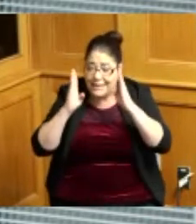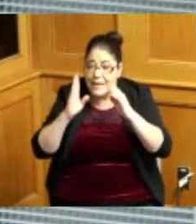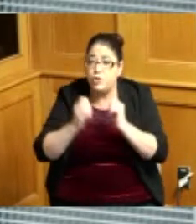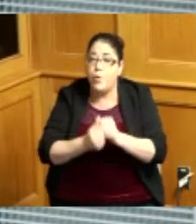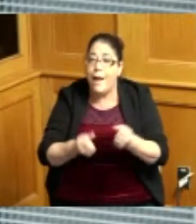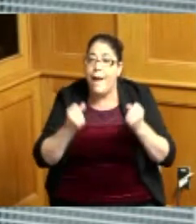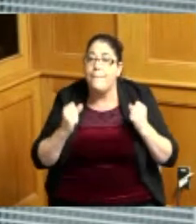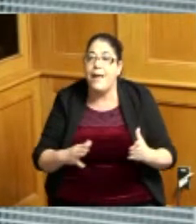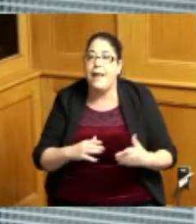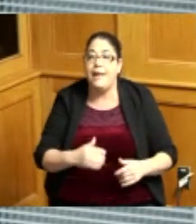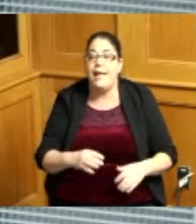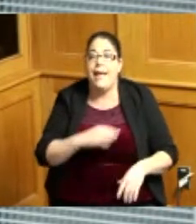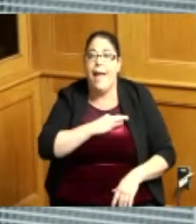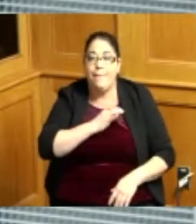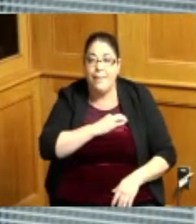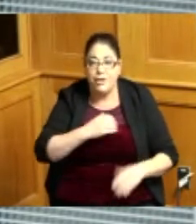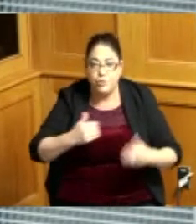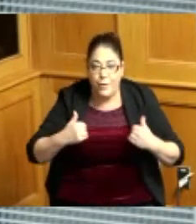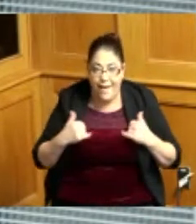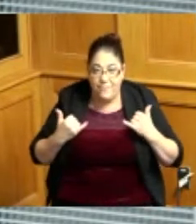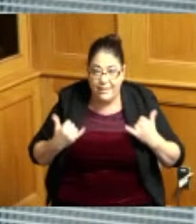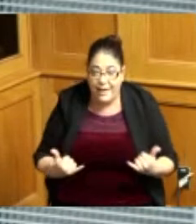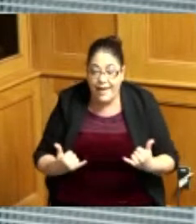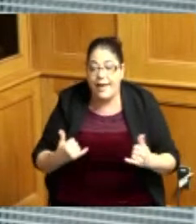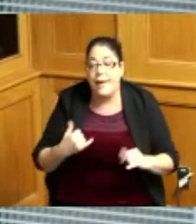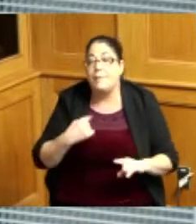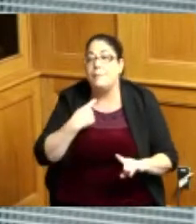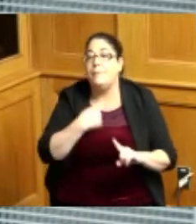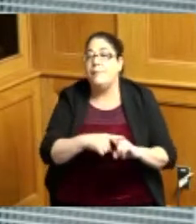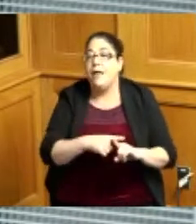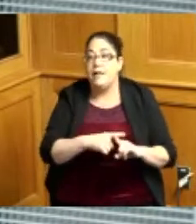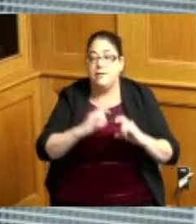have coming in monitor those really closely and communicate with Jeff and the commission